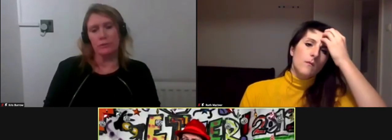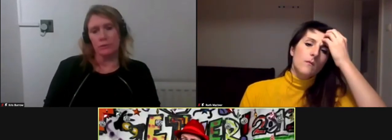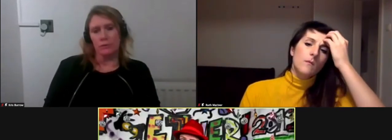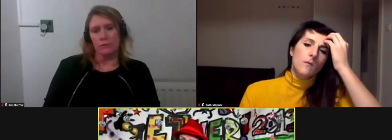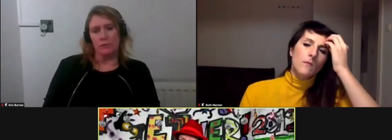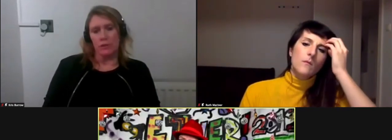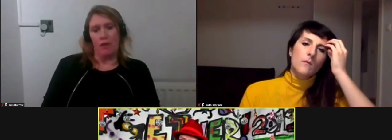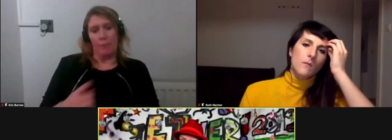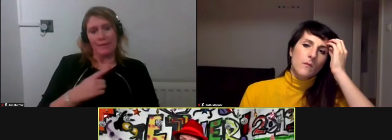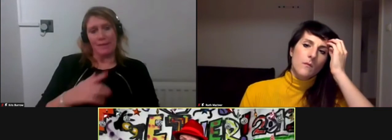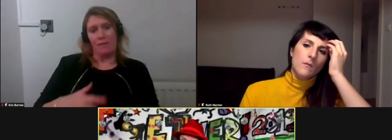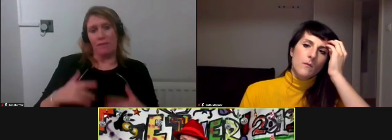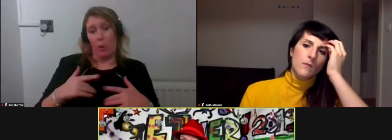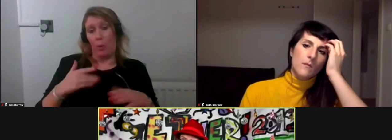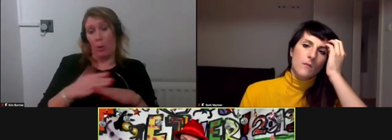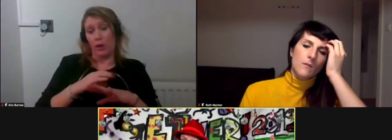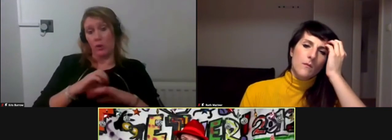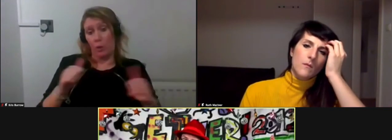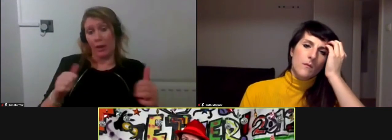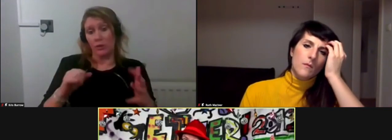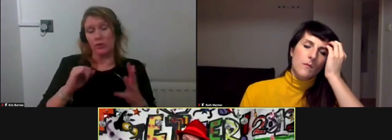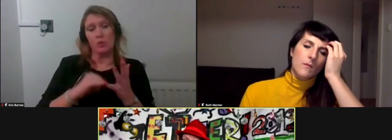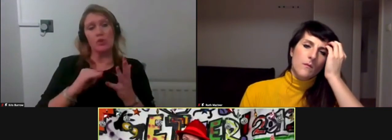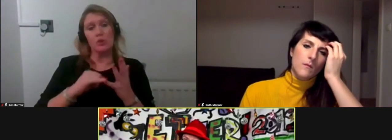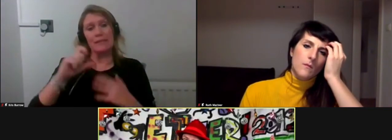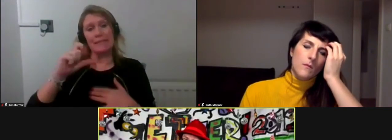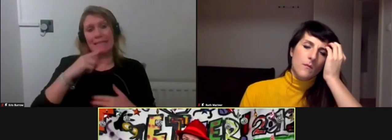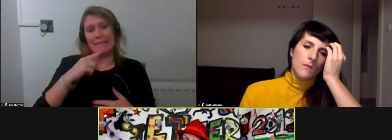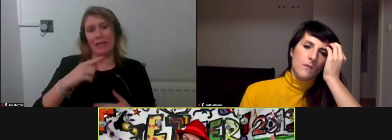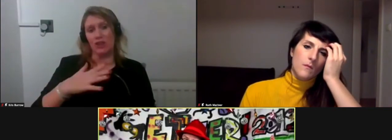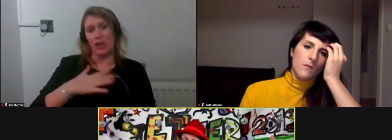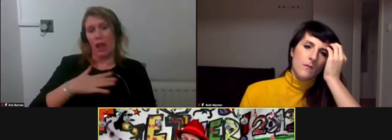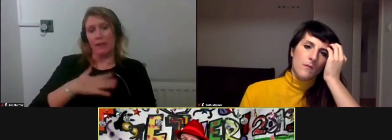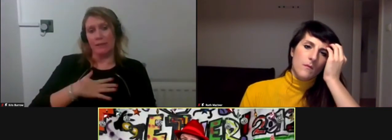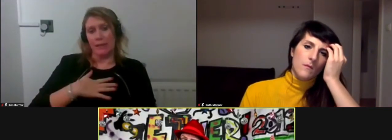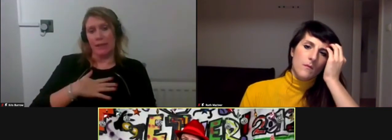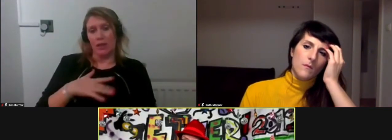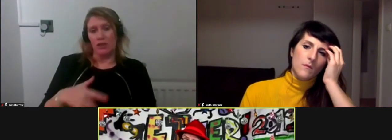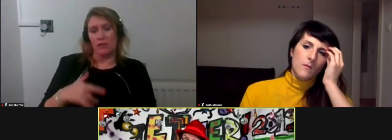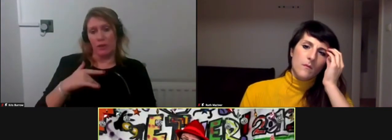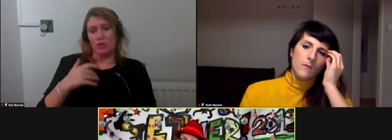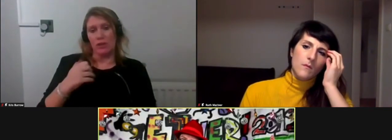Susan C is saying she liked it, and she felt she had different options for